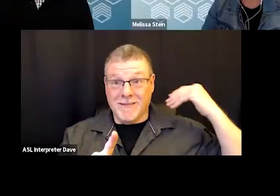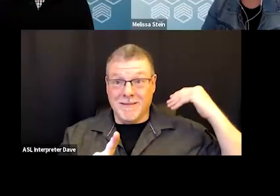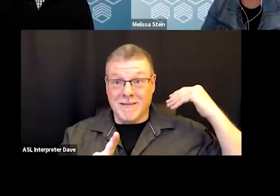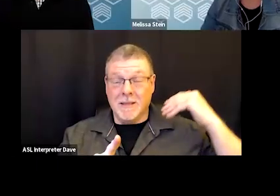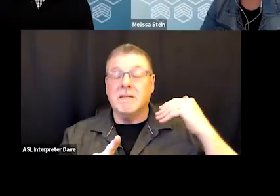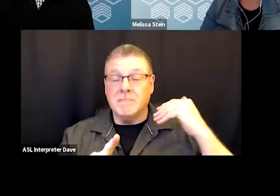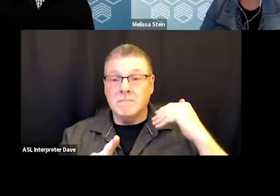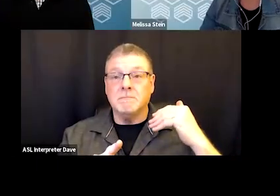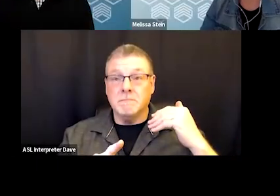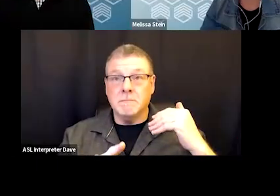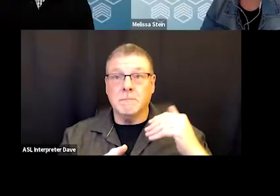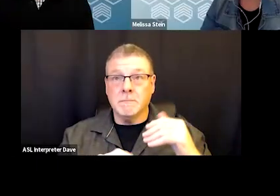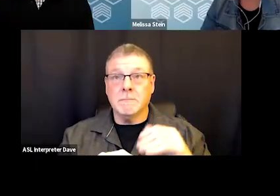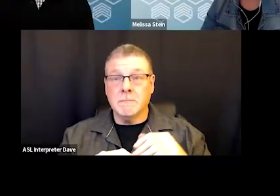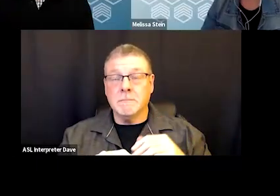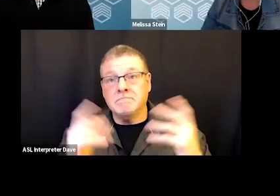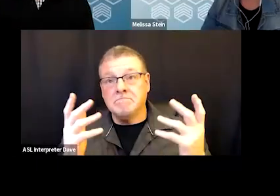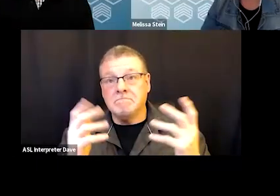were very explicit about methodology